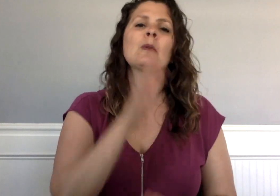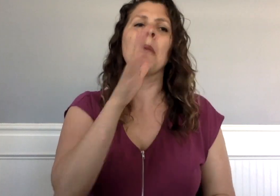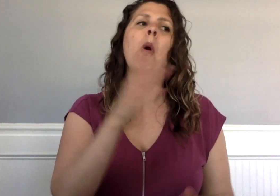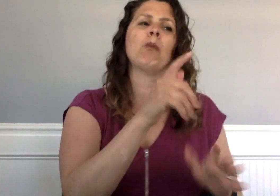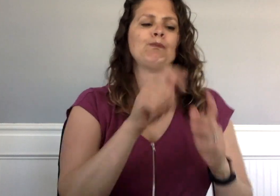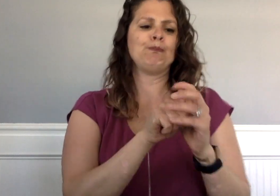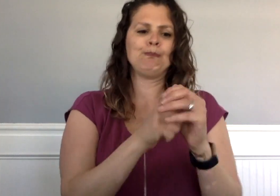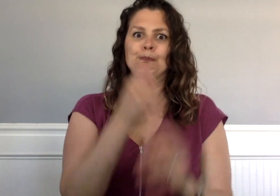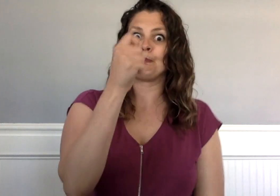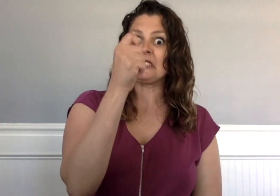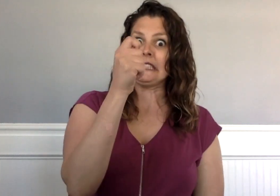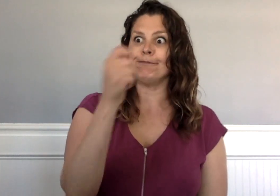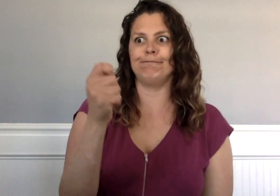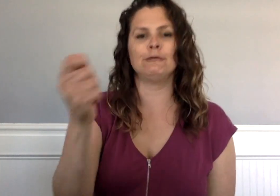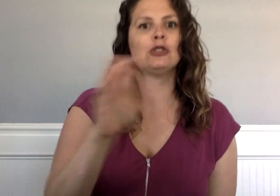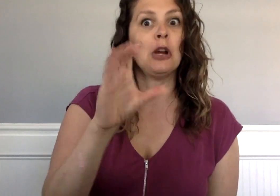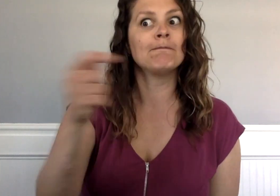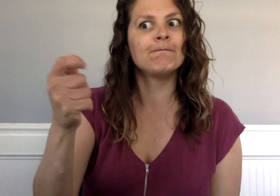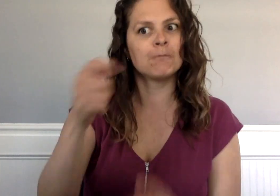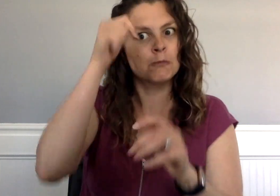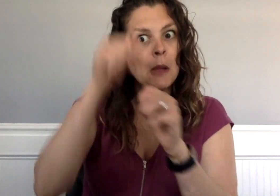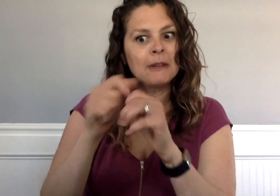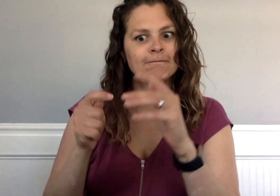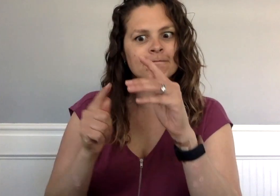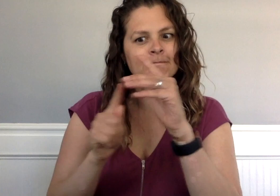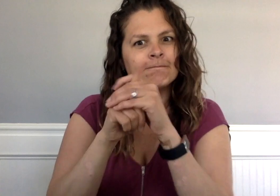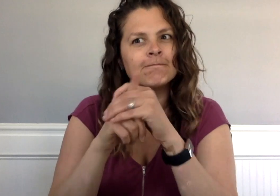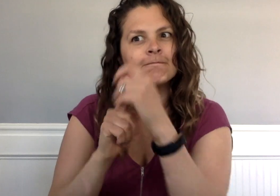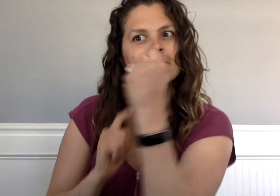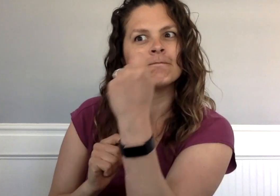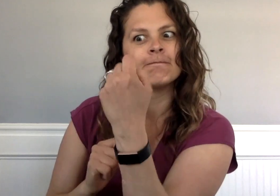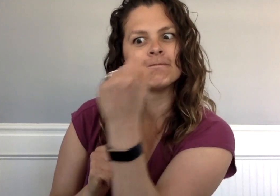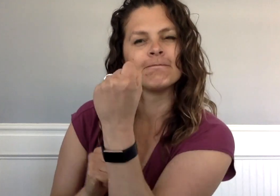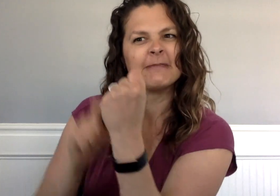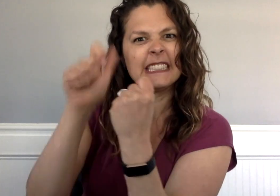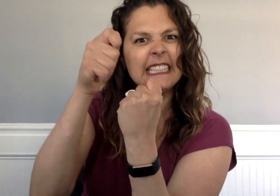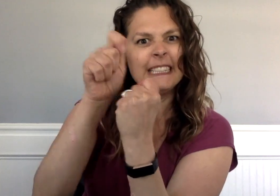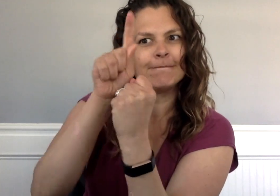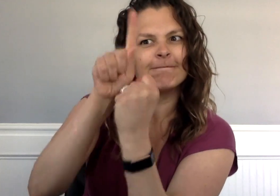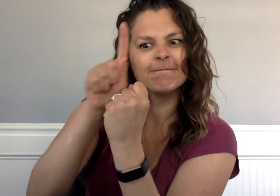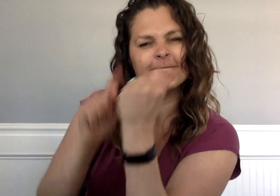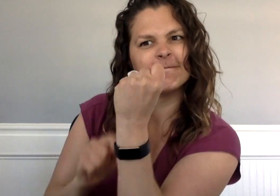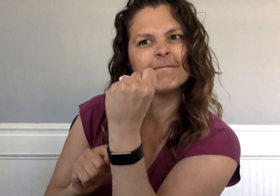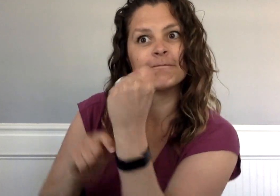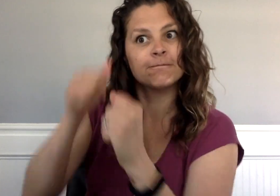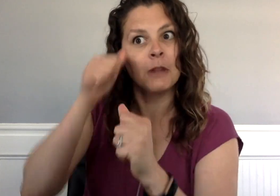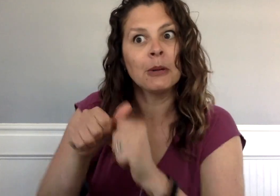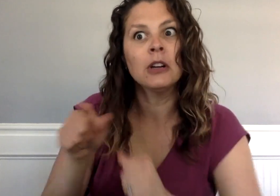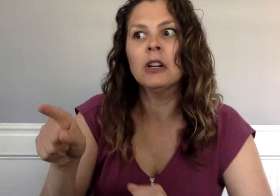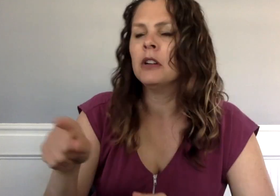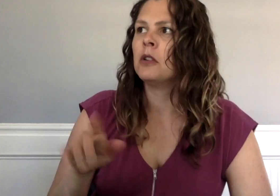Grandma Tickler tucked the house key into Charlie’s hand. "Remember to use it like this."